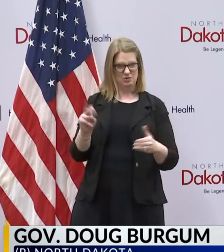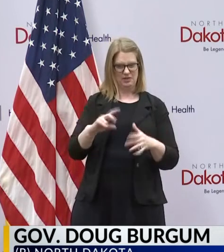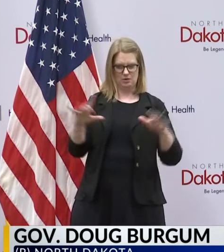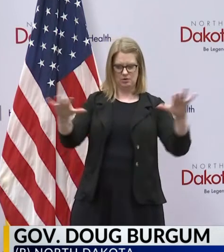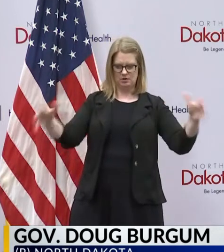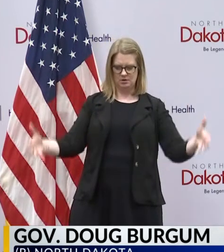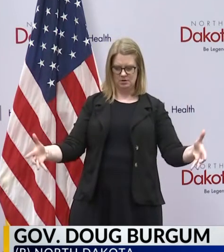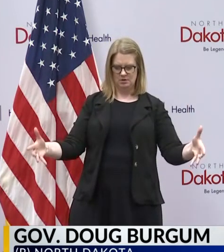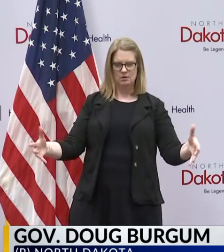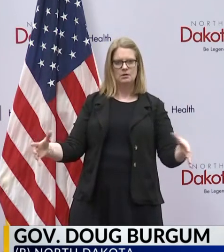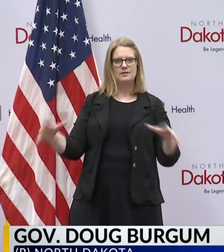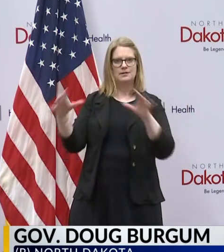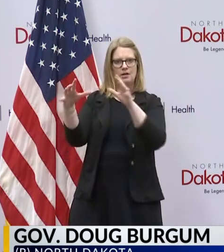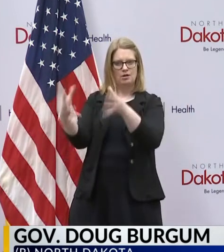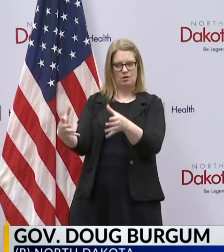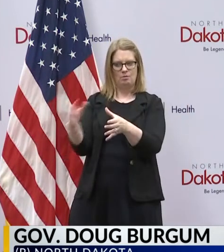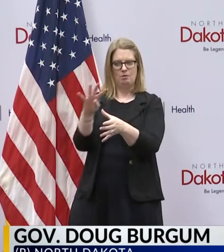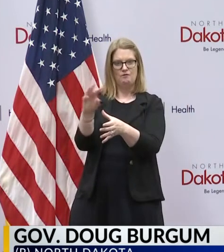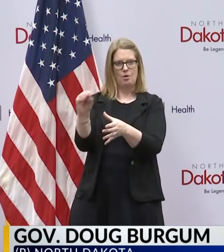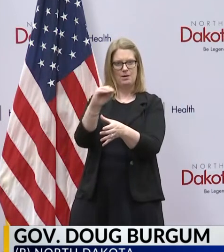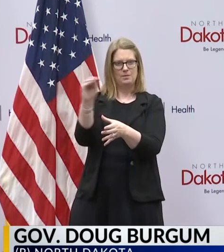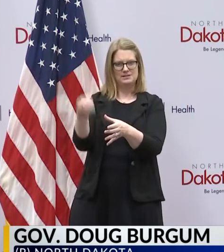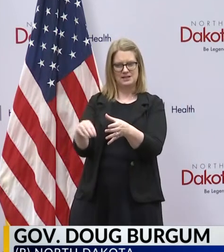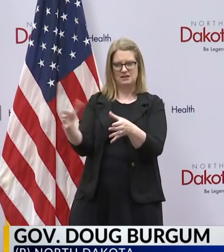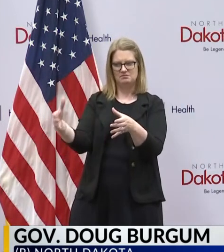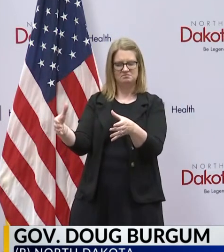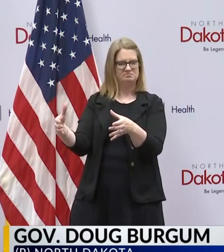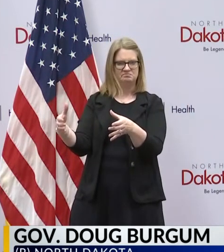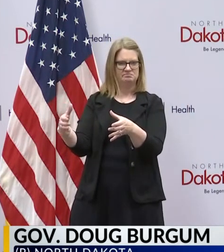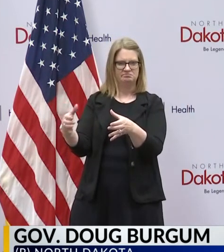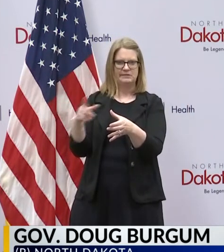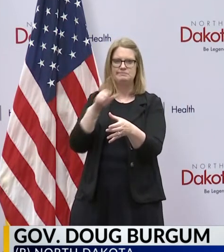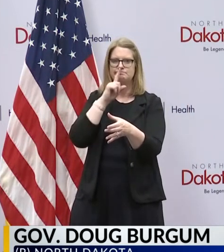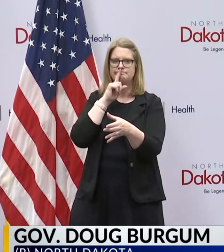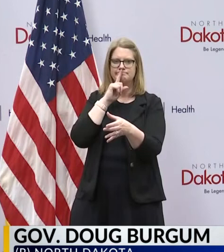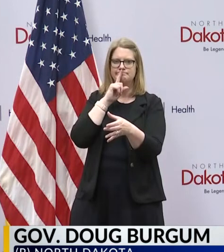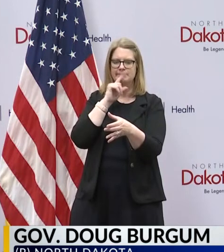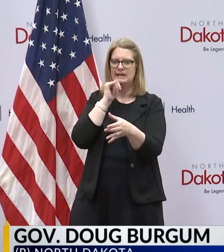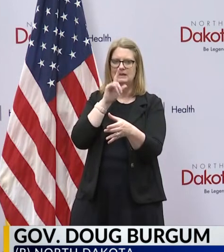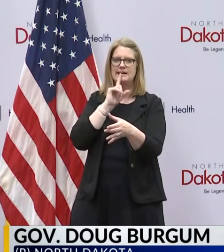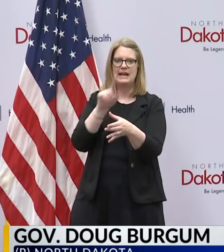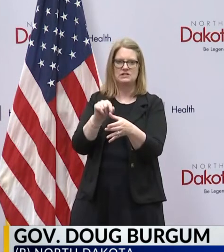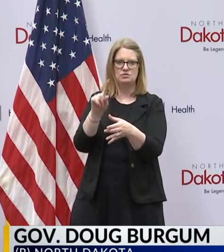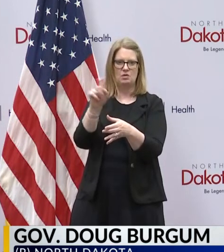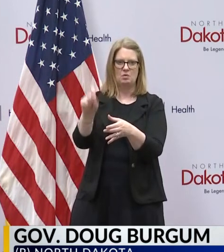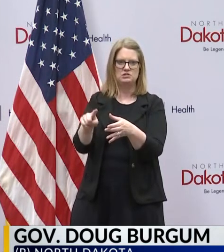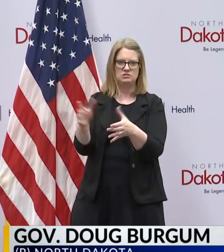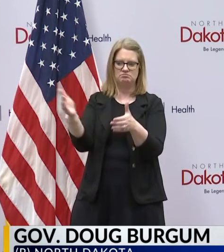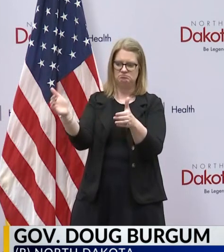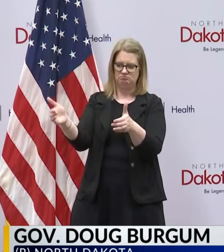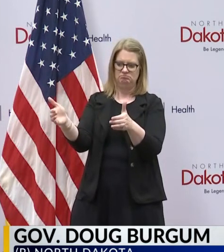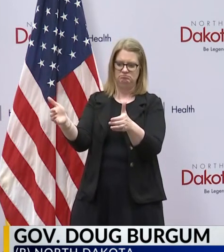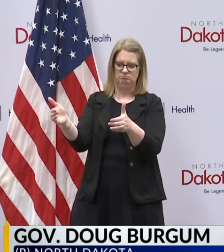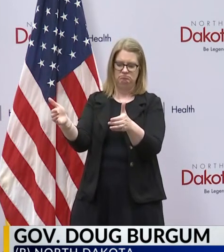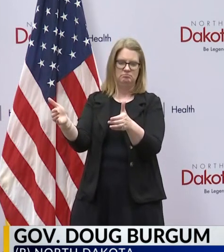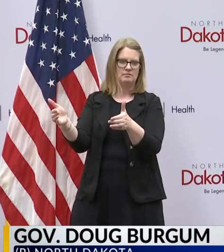IN -- OF THE PEOPLE THAT HAVE BEEN TESTED IN NORTH DAKOTA, ABOUT 40% OF THE INDIVIDUALS